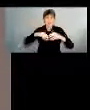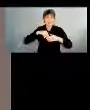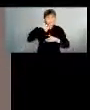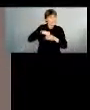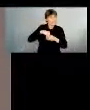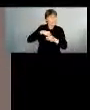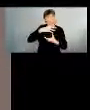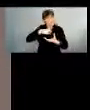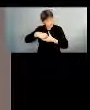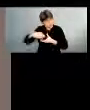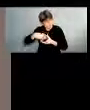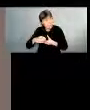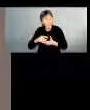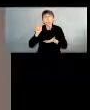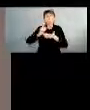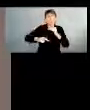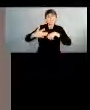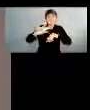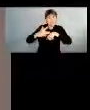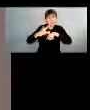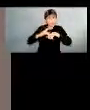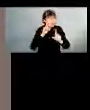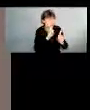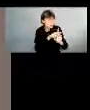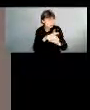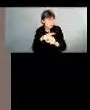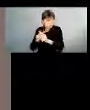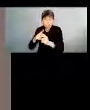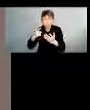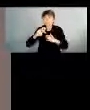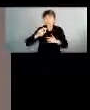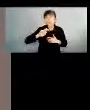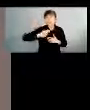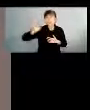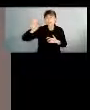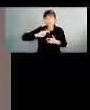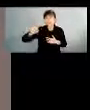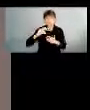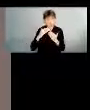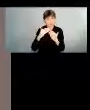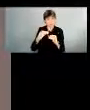availability of venues, travel restrictions, and potential audience willingness to partake